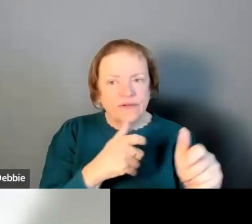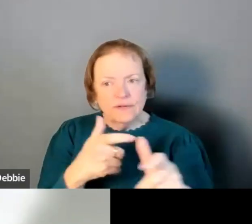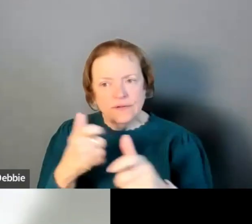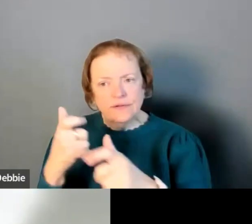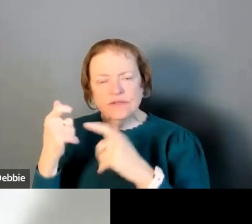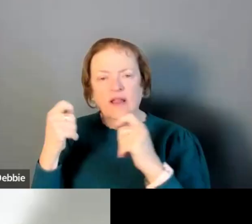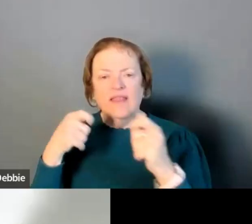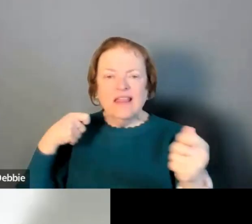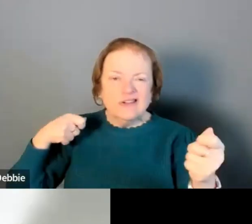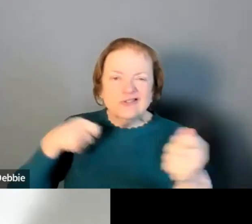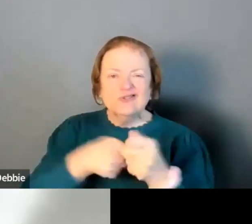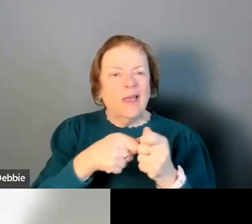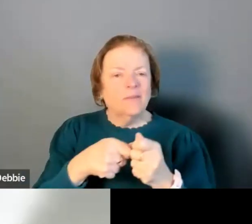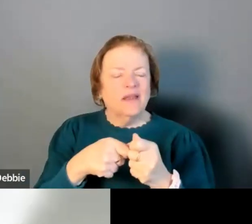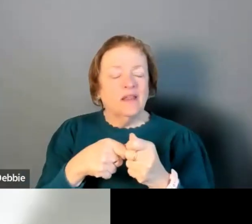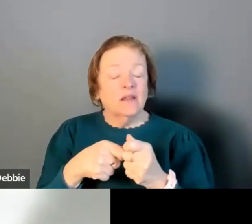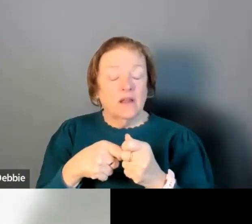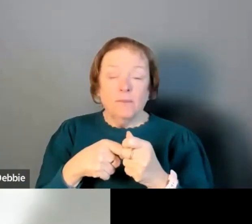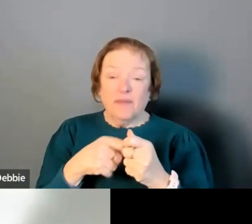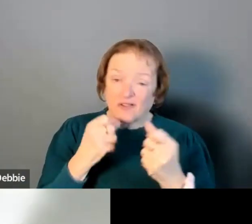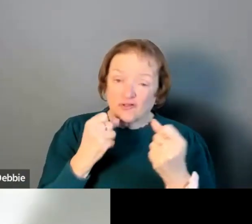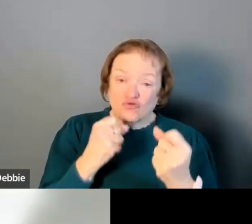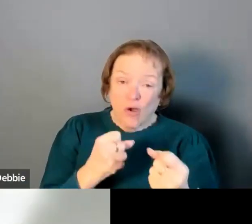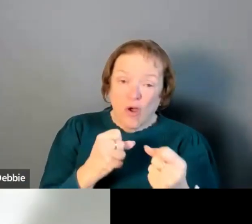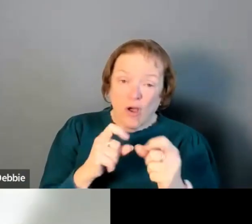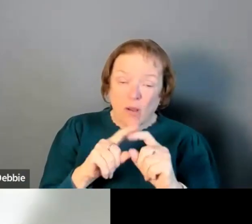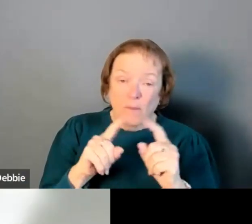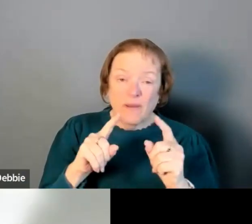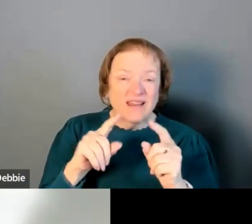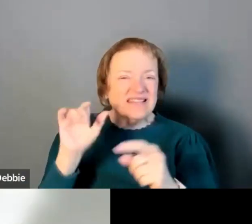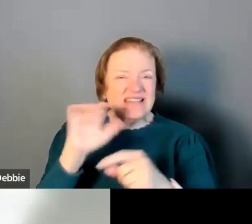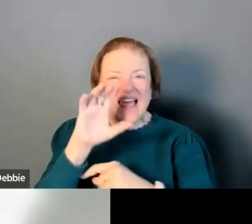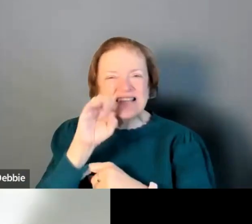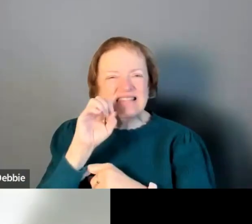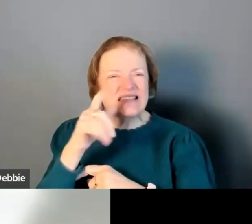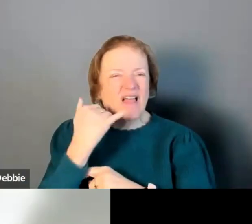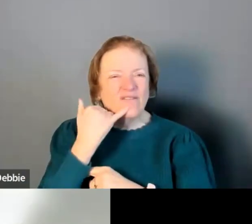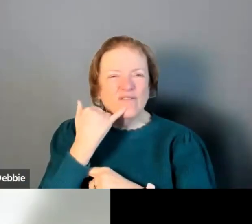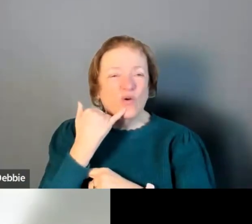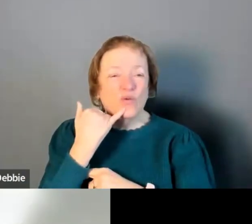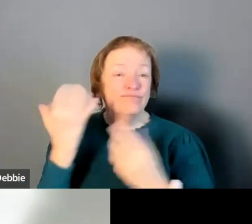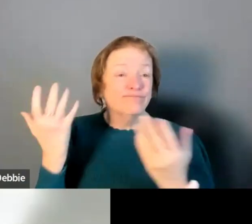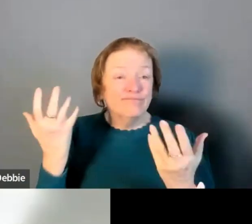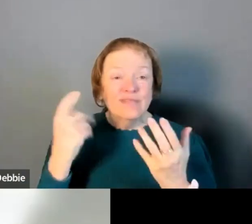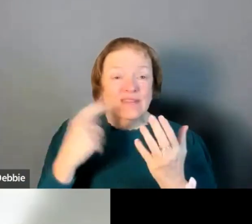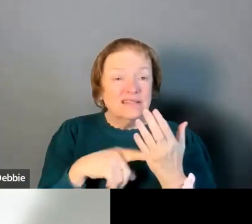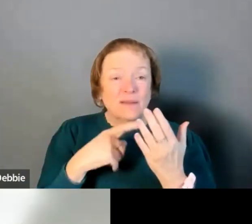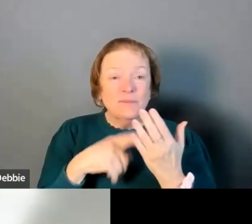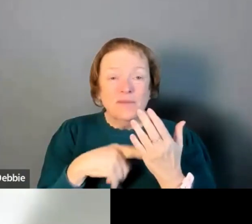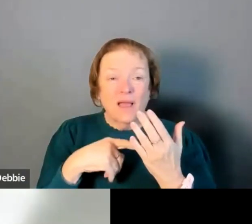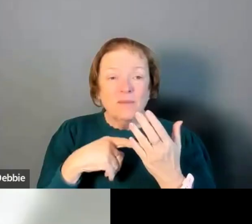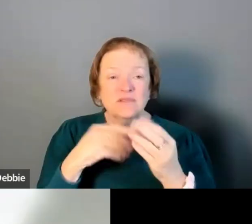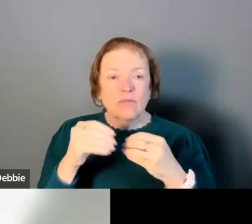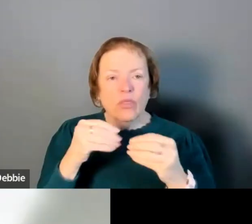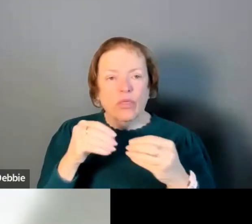They're sturdy, but we it is just like a cell phone cord. But check that and see if it is your port.